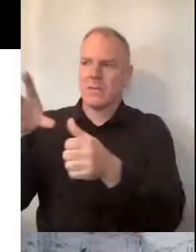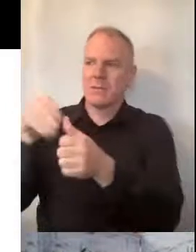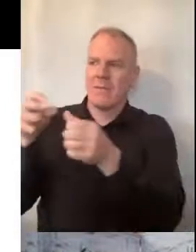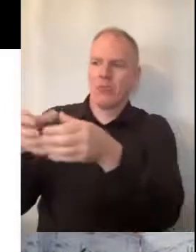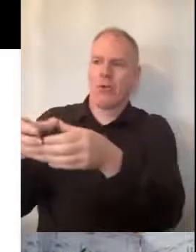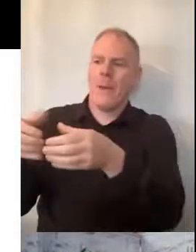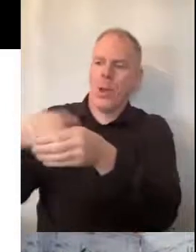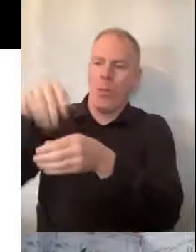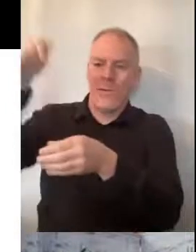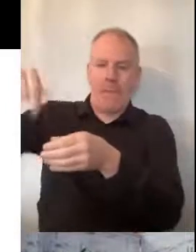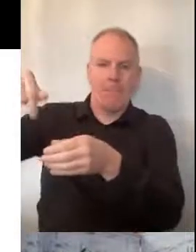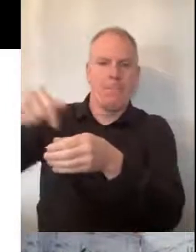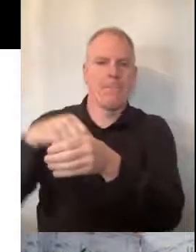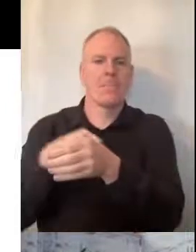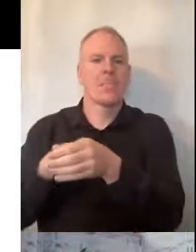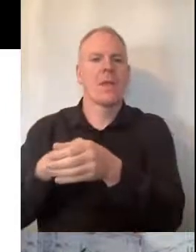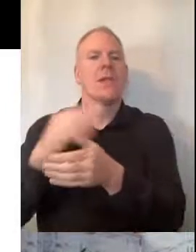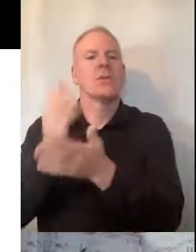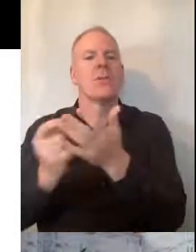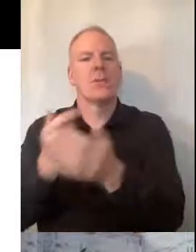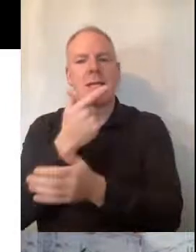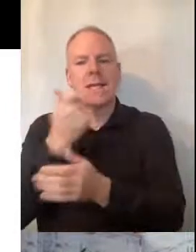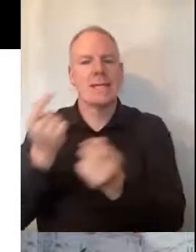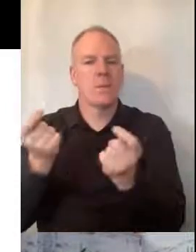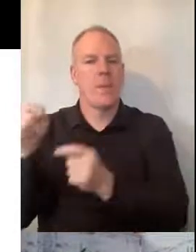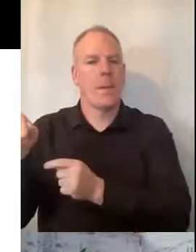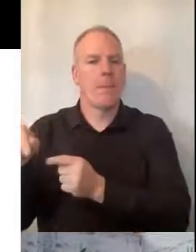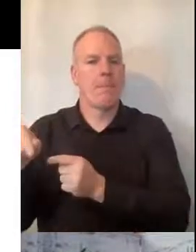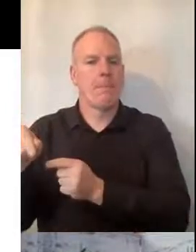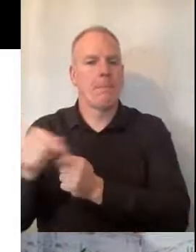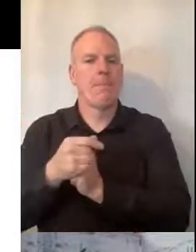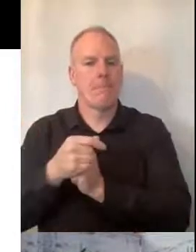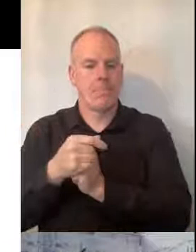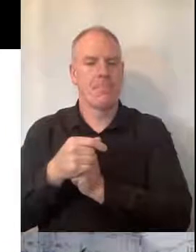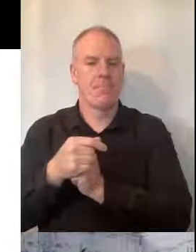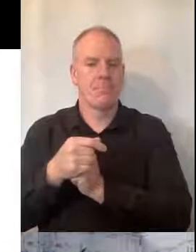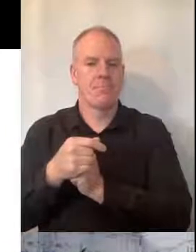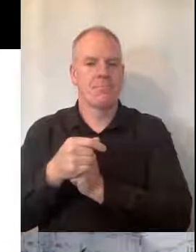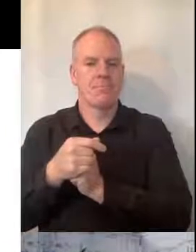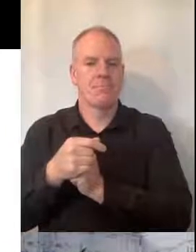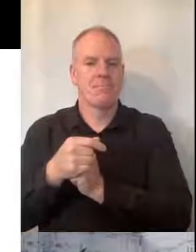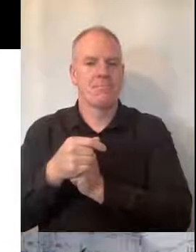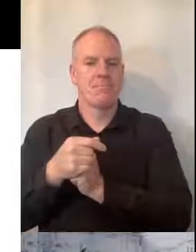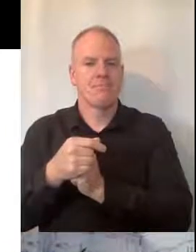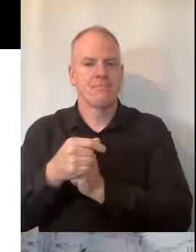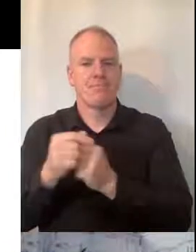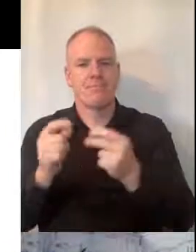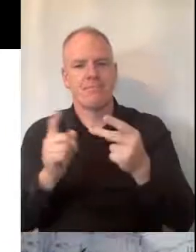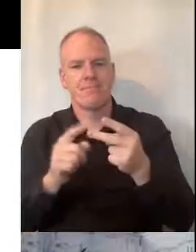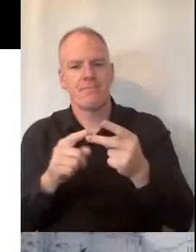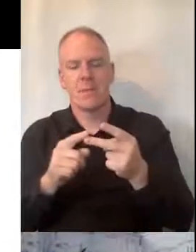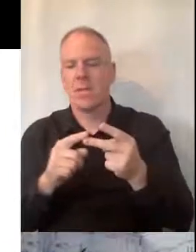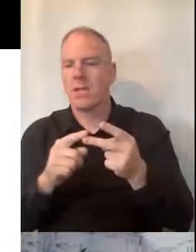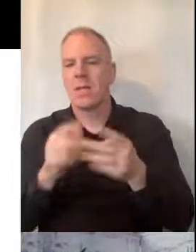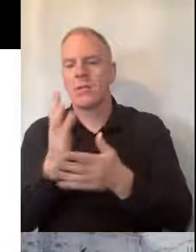And sometimes that's the easier group to cope with, so uhm. You might, it might just be disability,